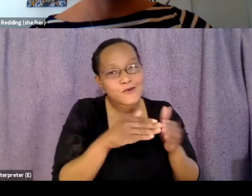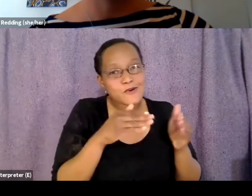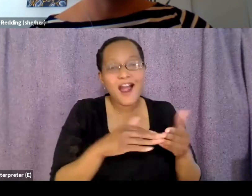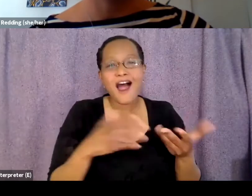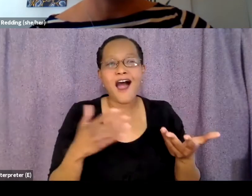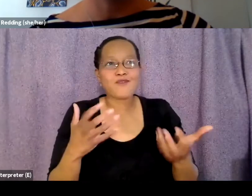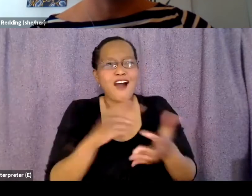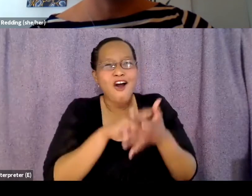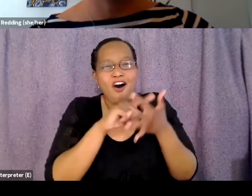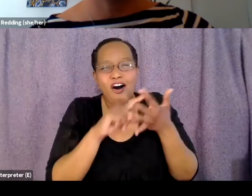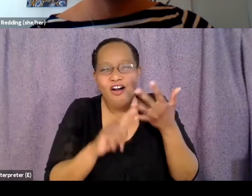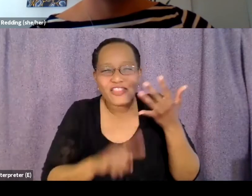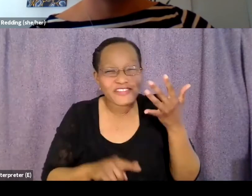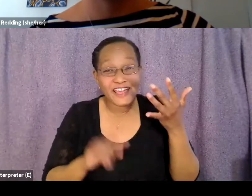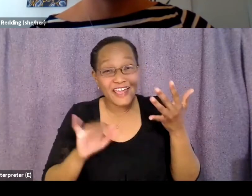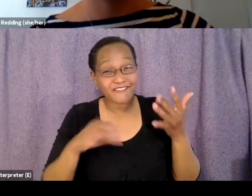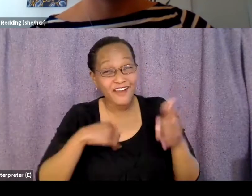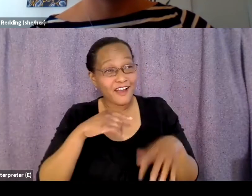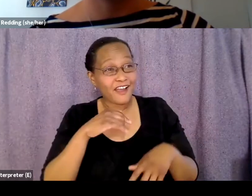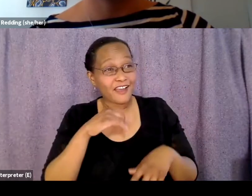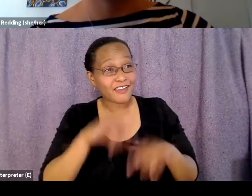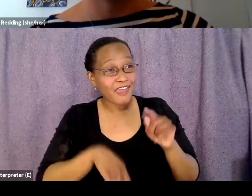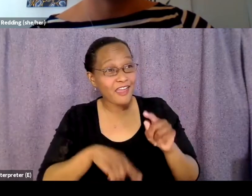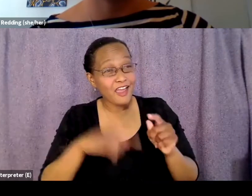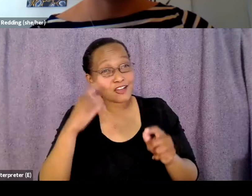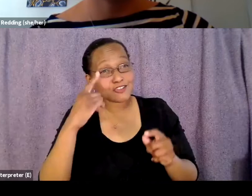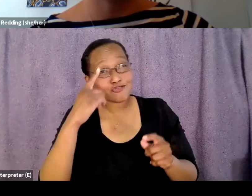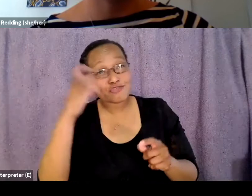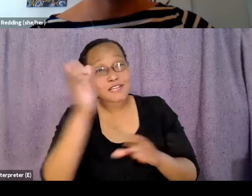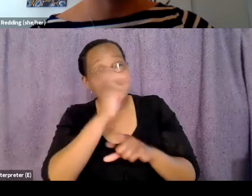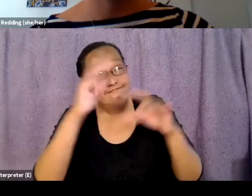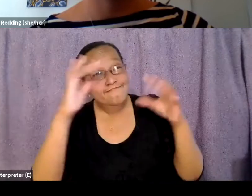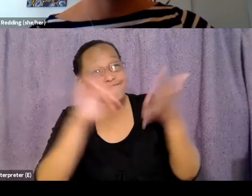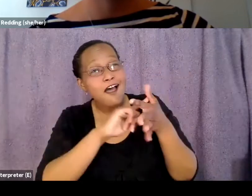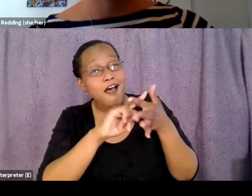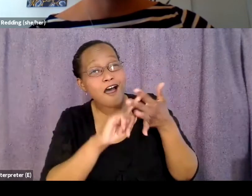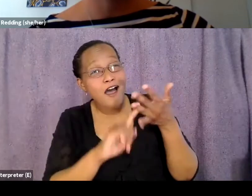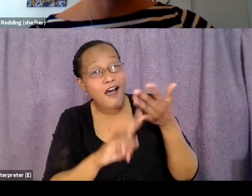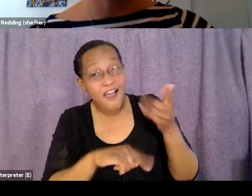able to dream what those things might be like, I would just settle for whatever came.